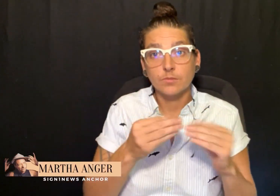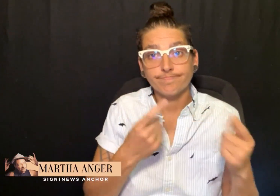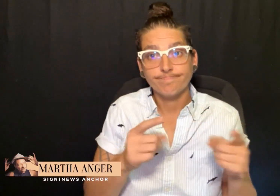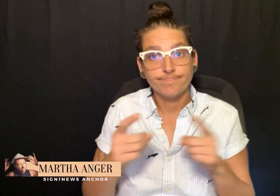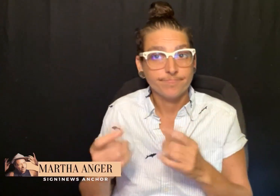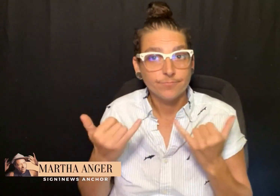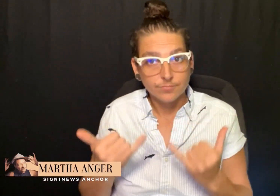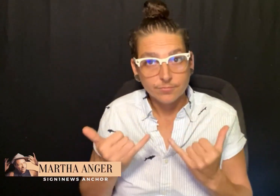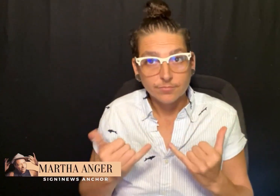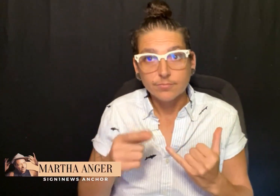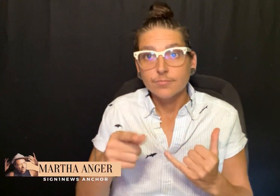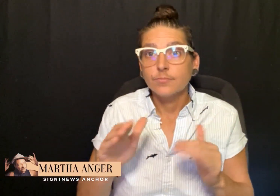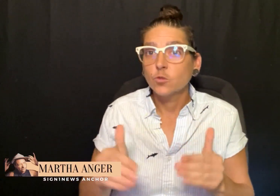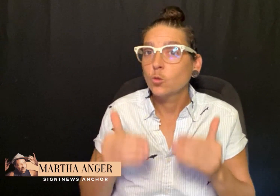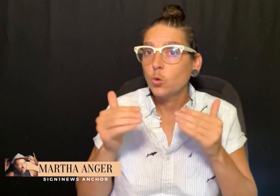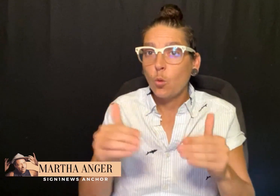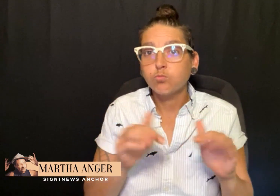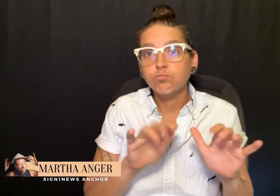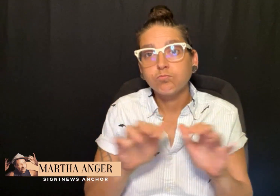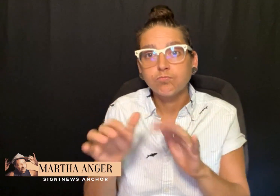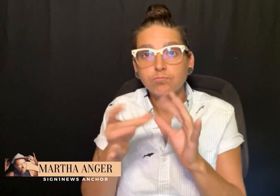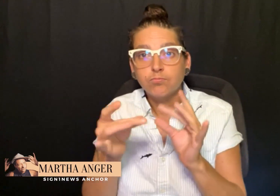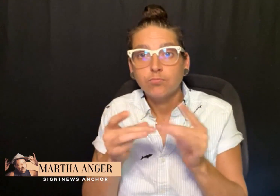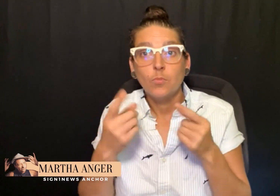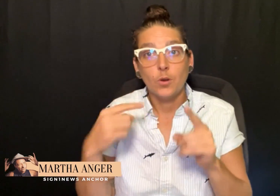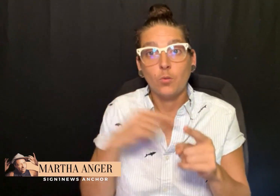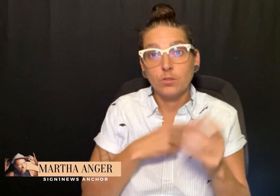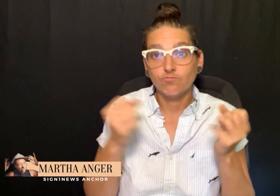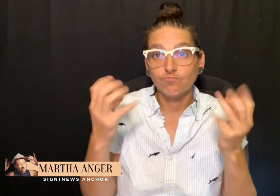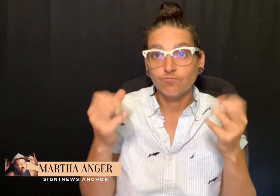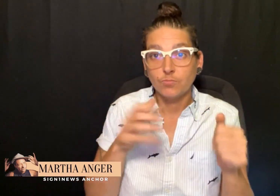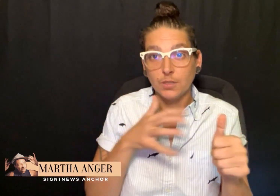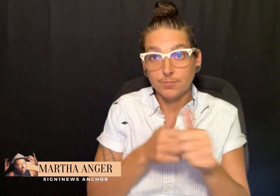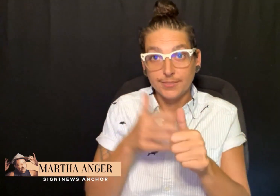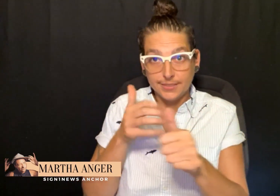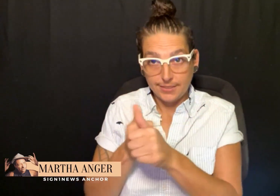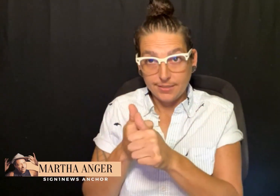stories making headlines today if you post an interesting comment about this update we